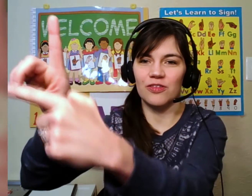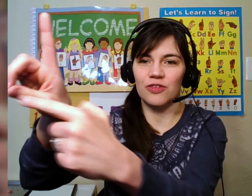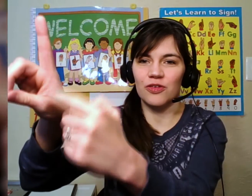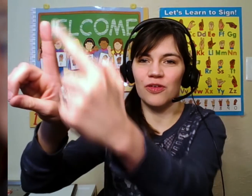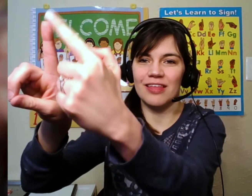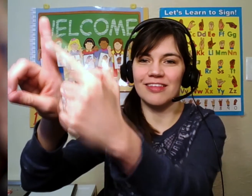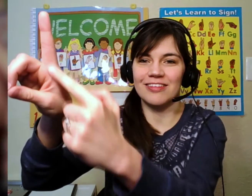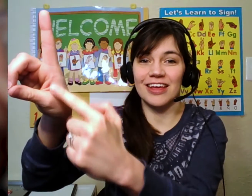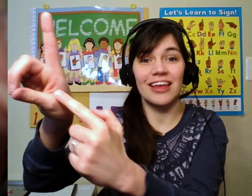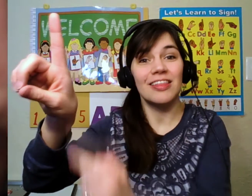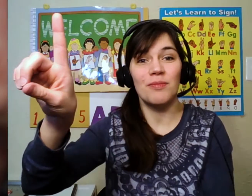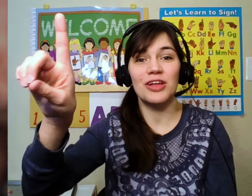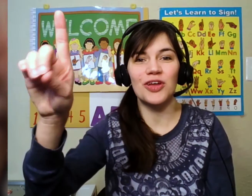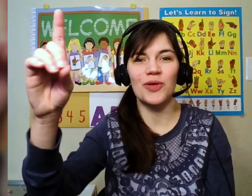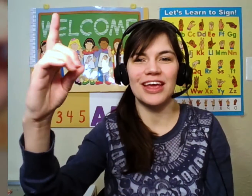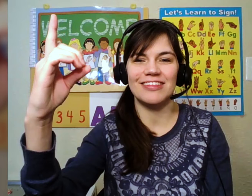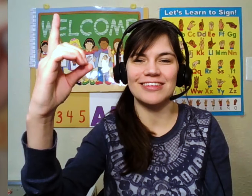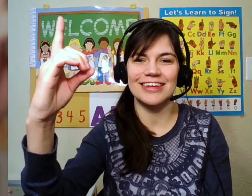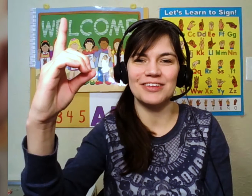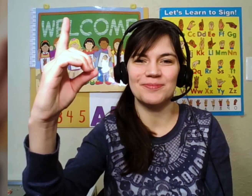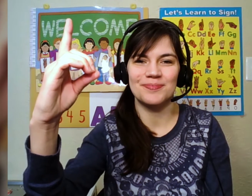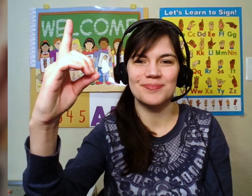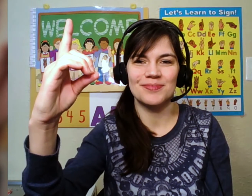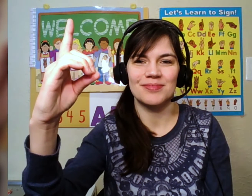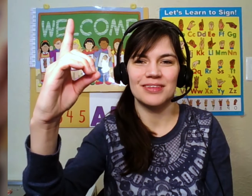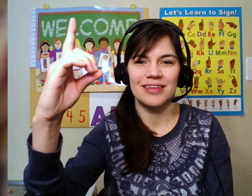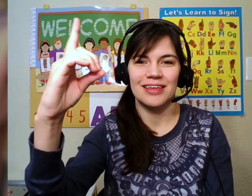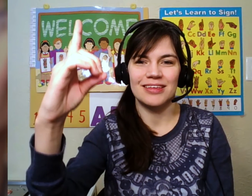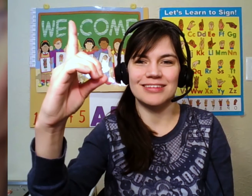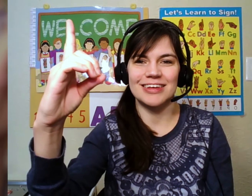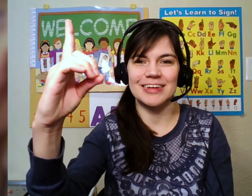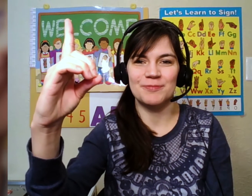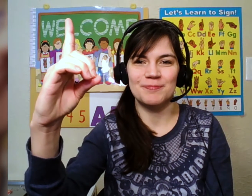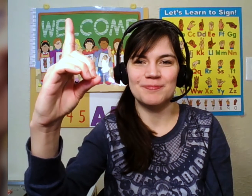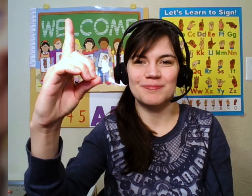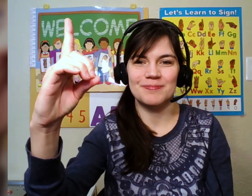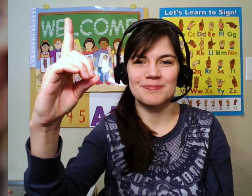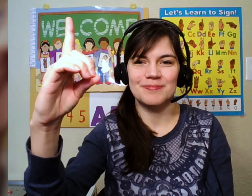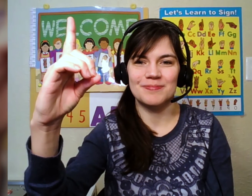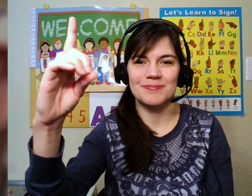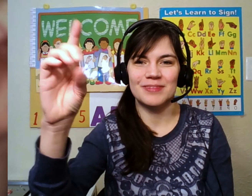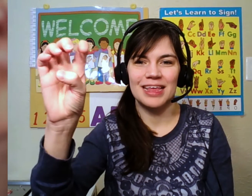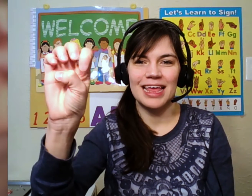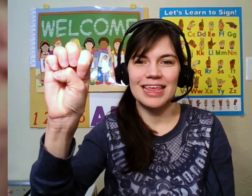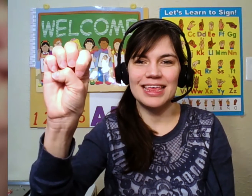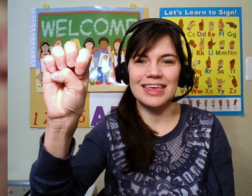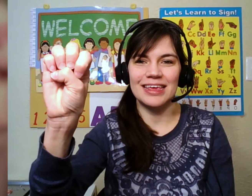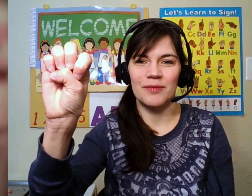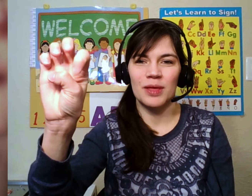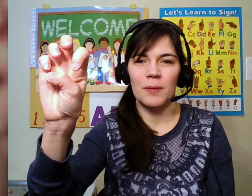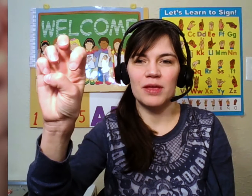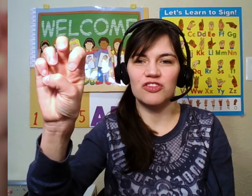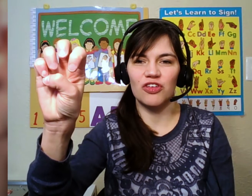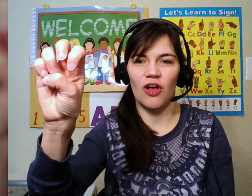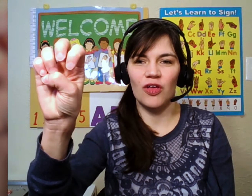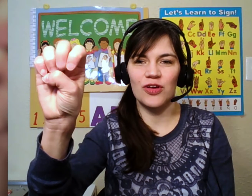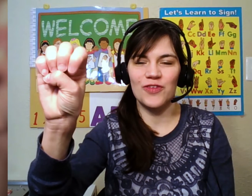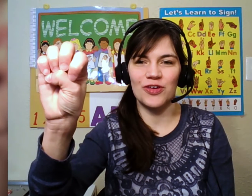see the circle and the stick that make a lowercase d D. E, make sure all your